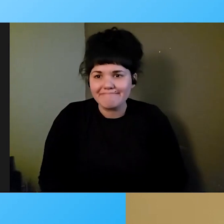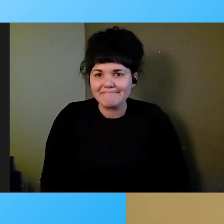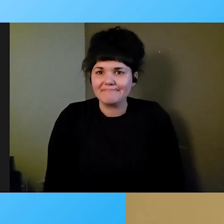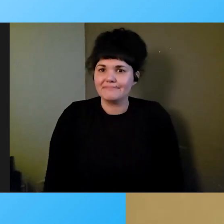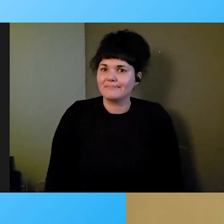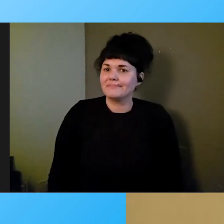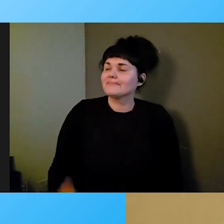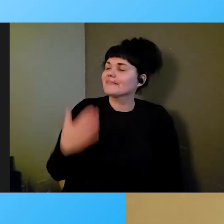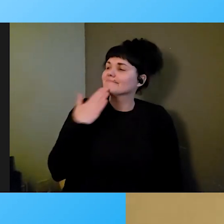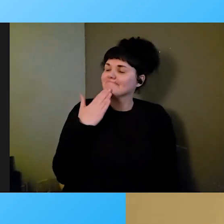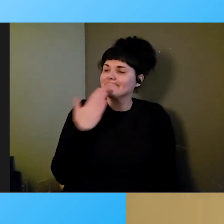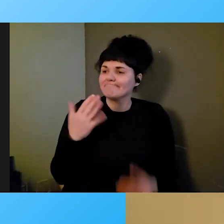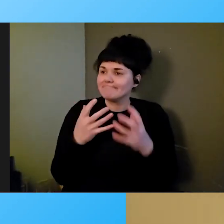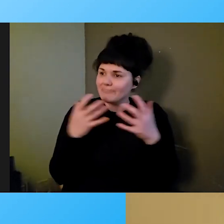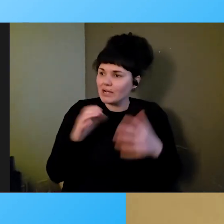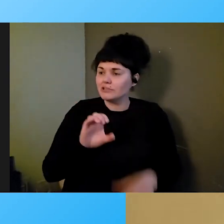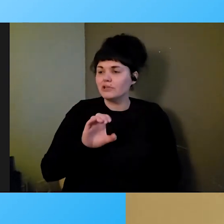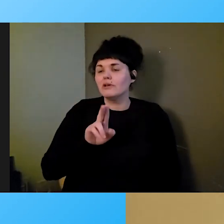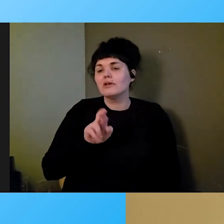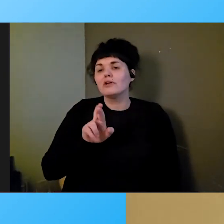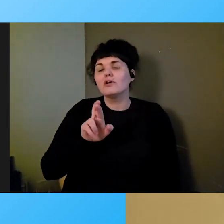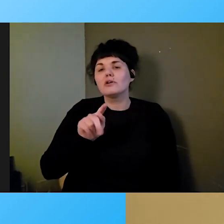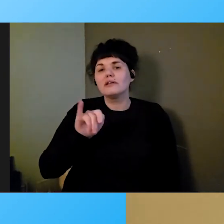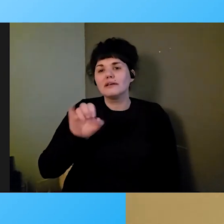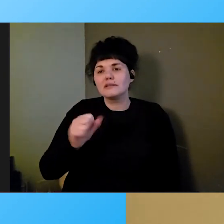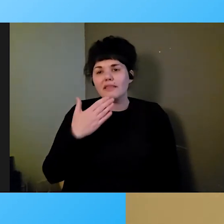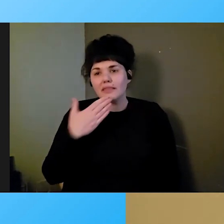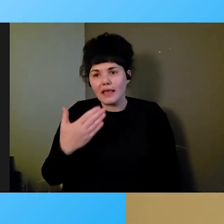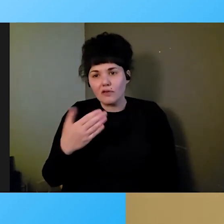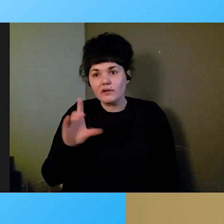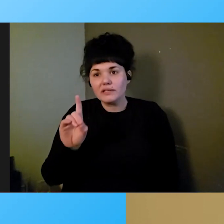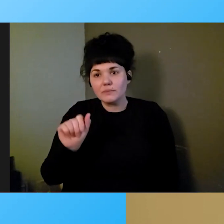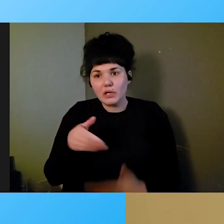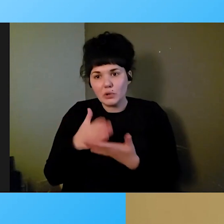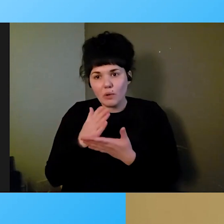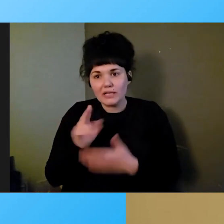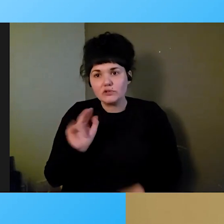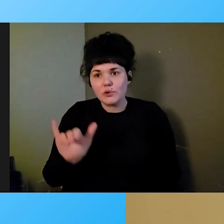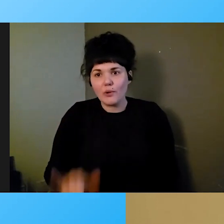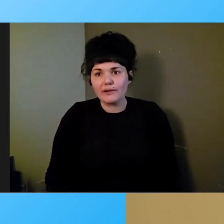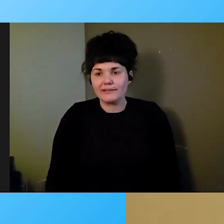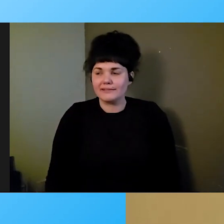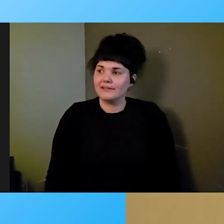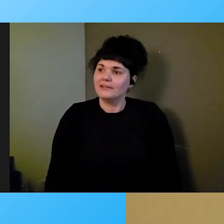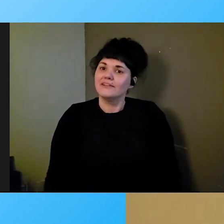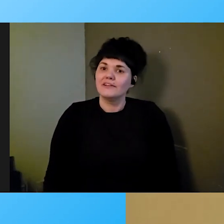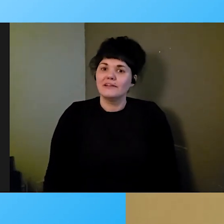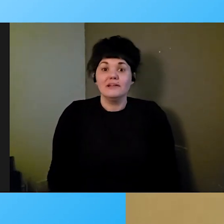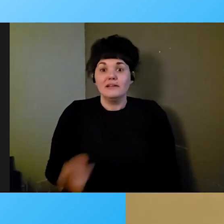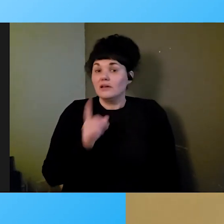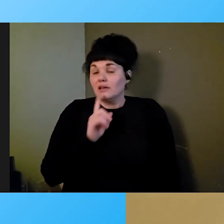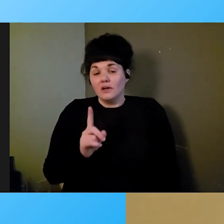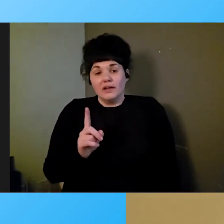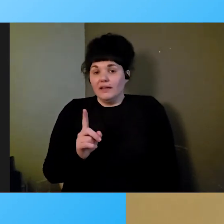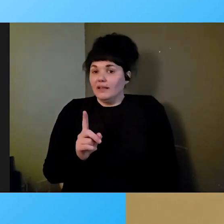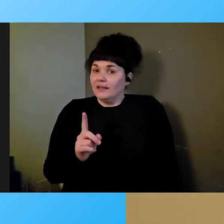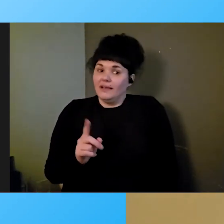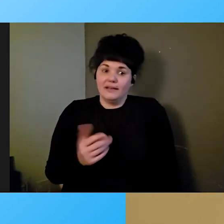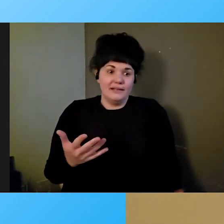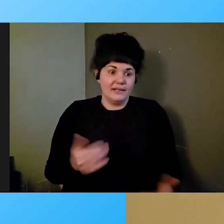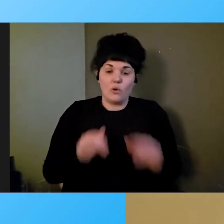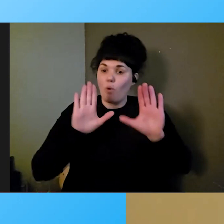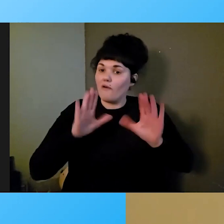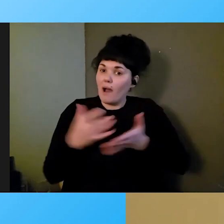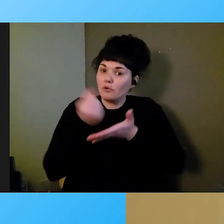you very much, Curtis, thank you